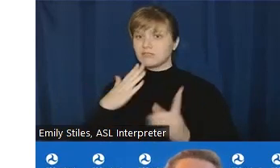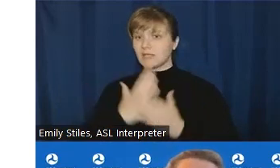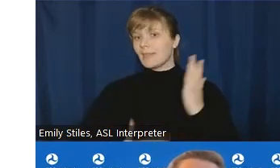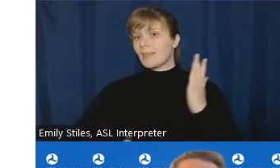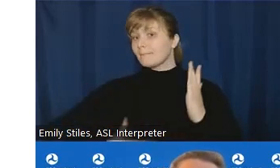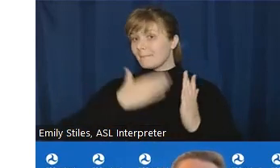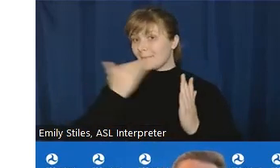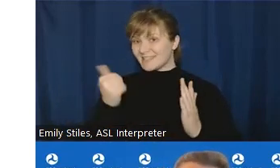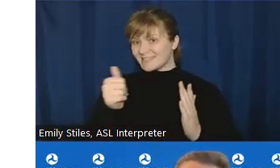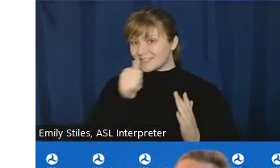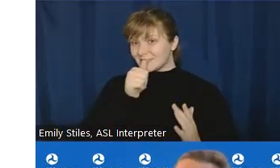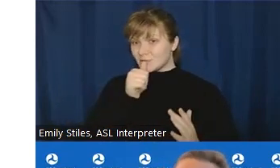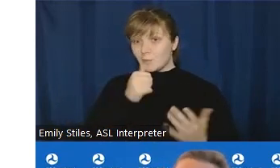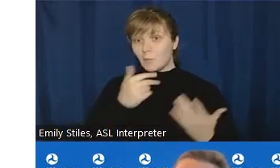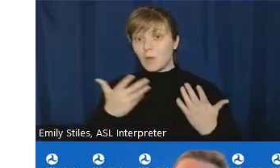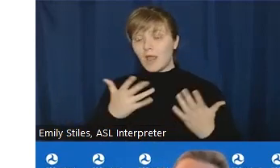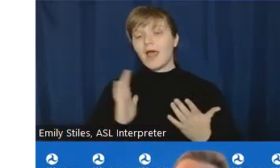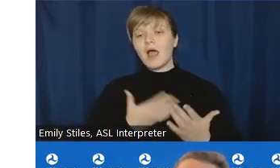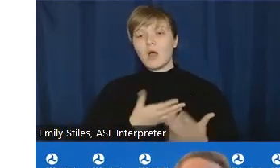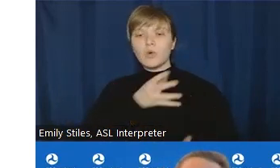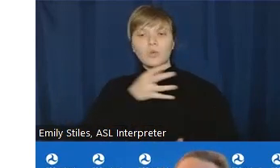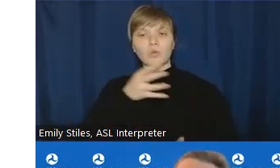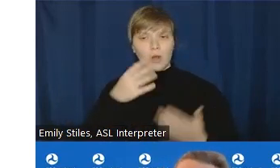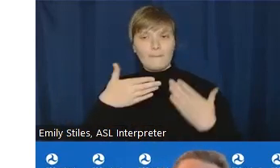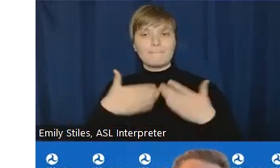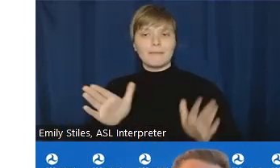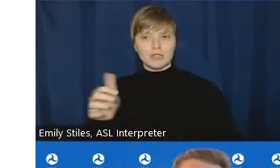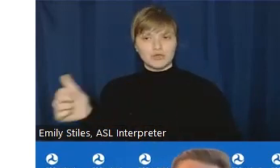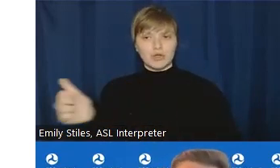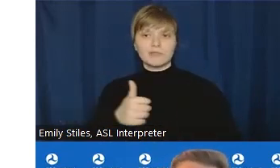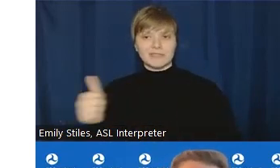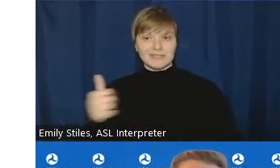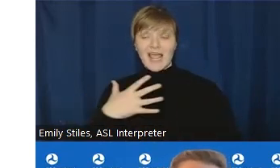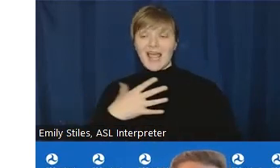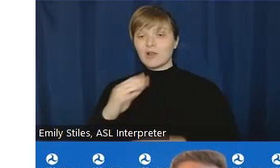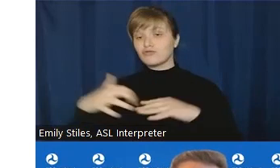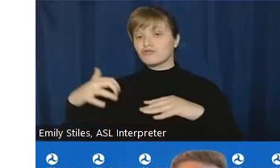which is our rural public transportation as well as tribal transportation that we fund.